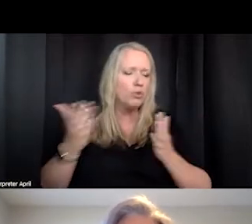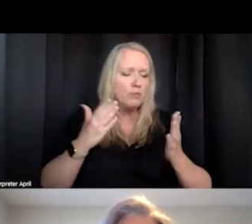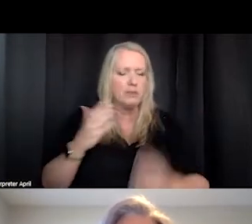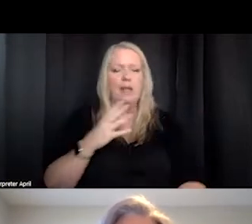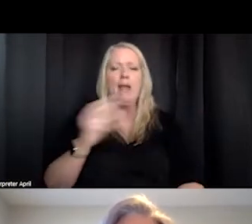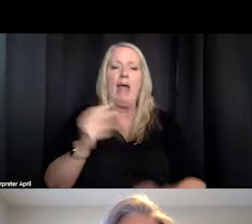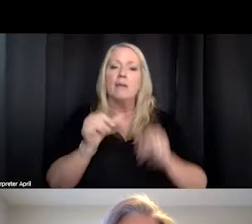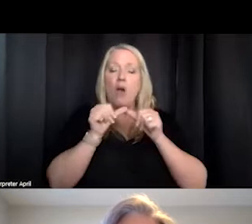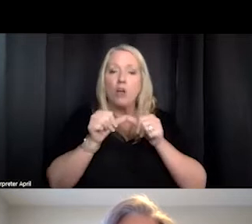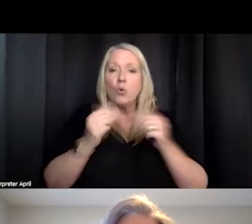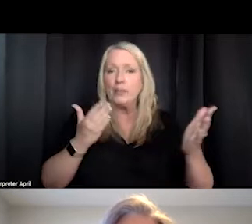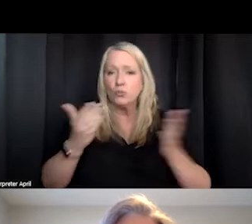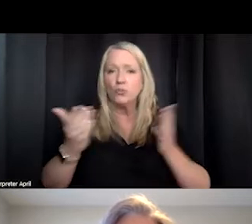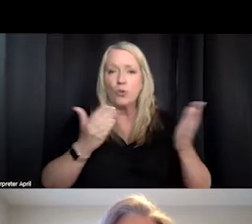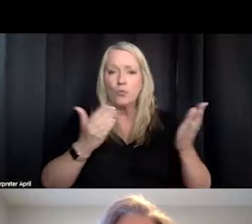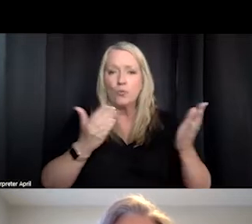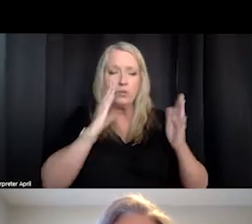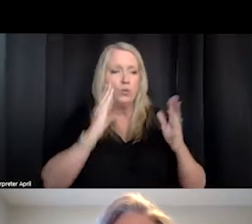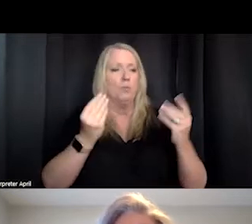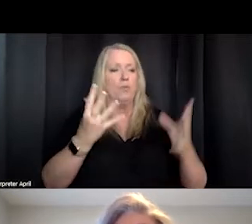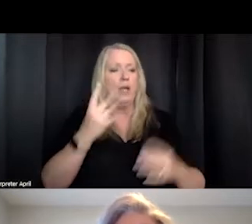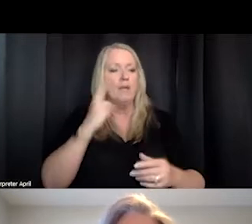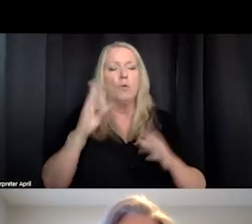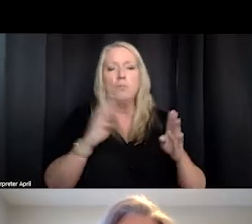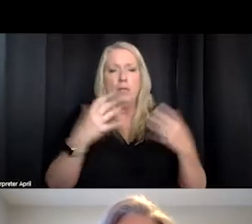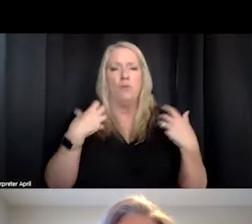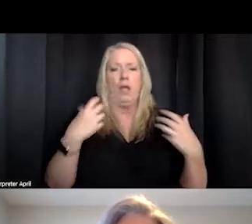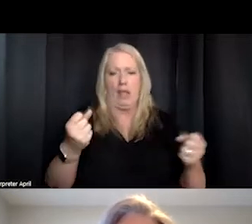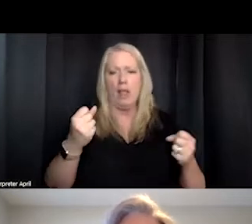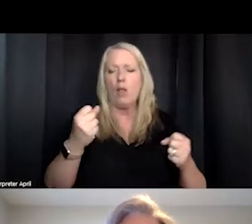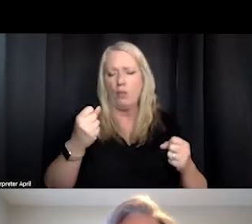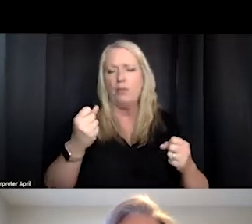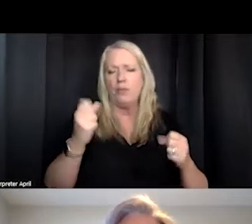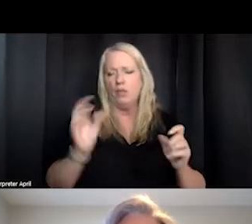SERVICES TO PREVENT, FUTURE, BEHAVIORAL CRISIS IS, AND AVOID, IN PATIENT PSYCHIATRIC TREATMENT.